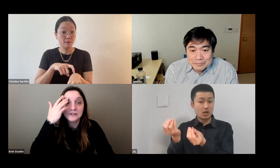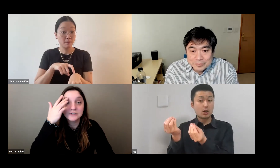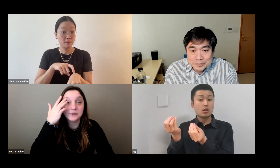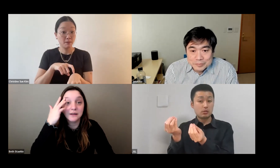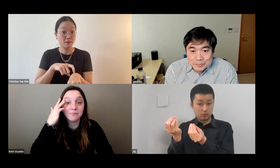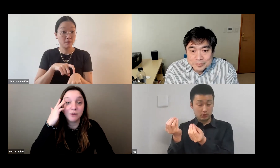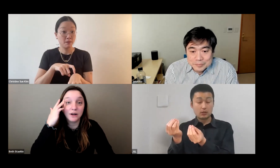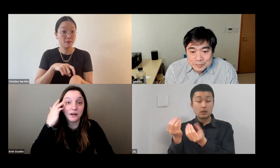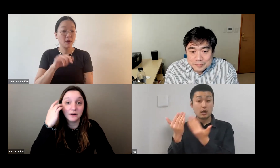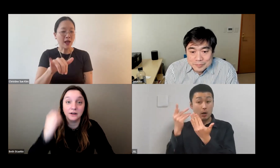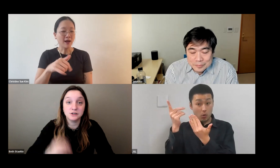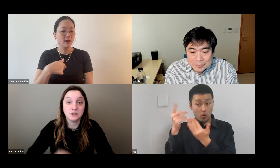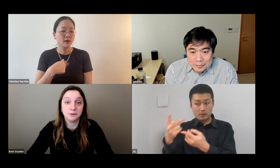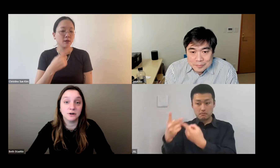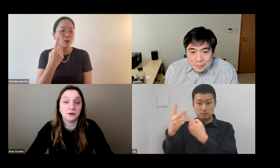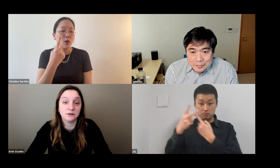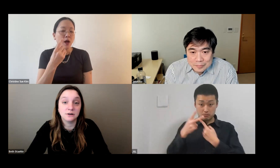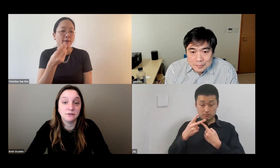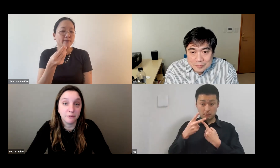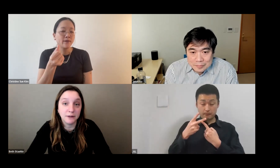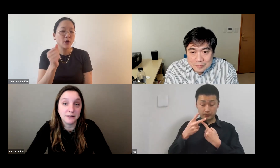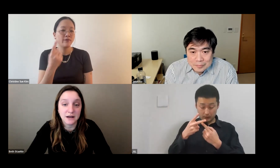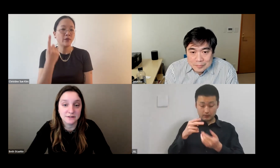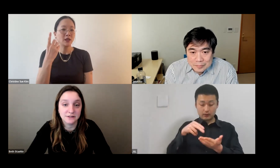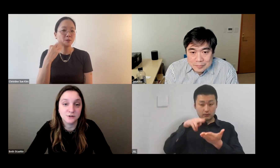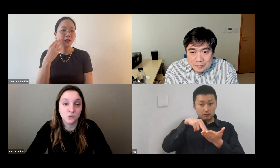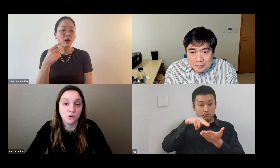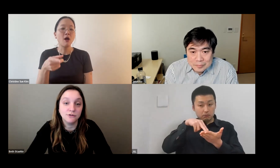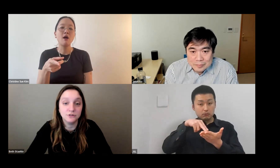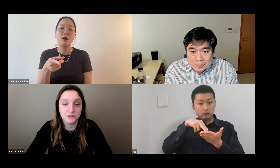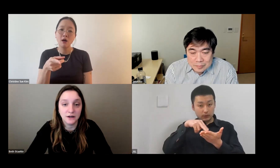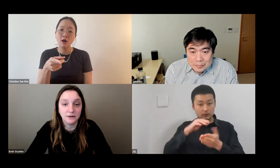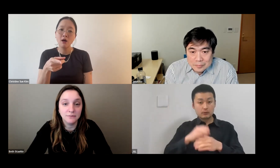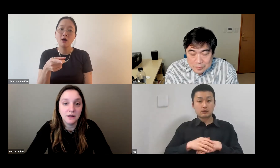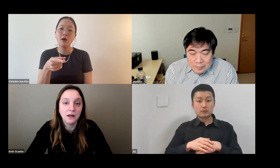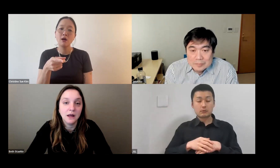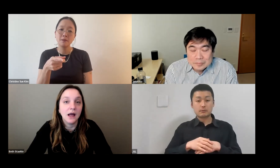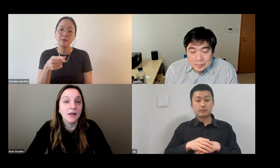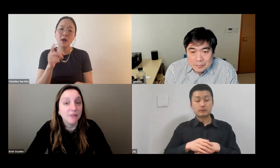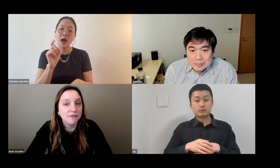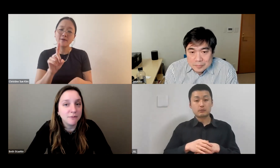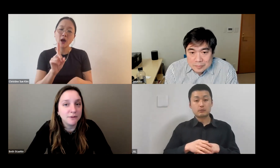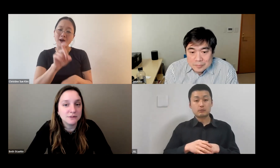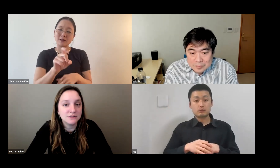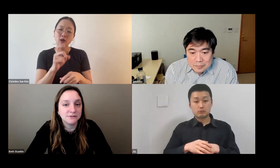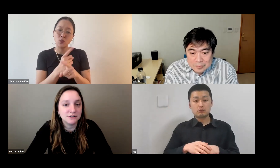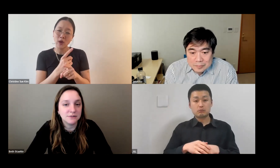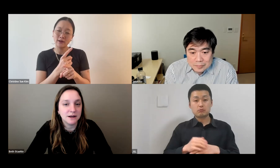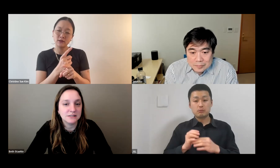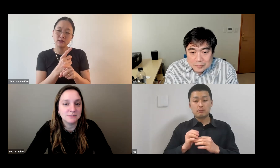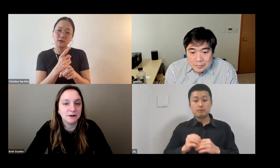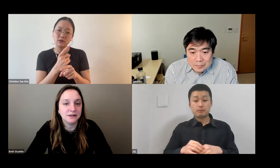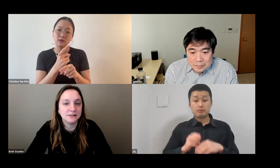So they brought in an interpreter for me to access school full time. And that for me was the first time I experienced